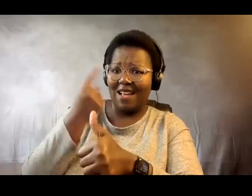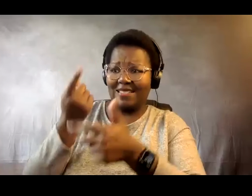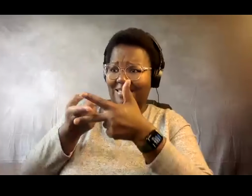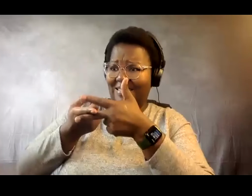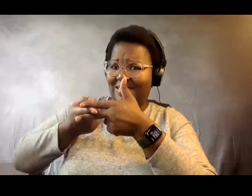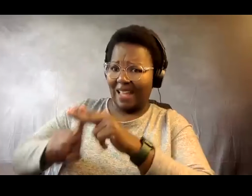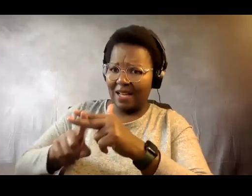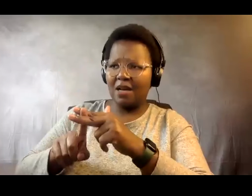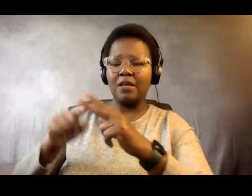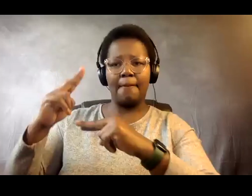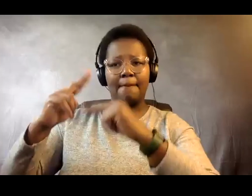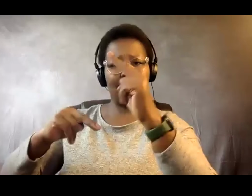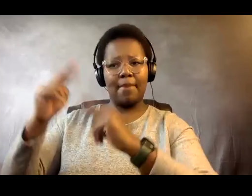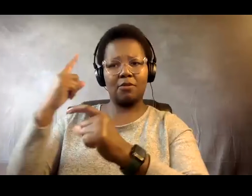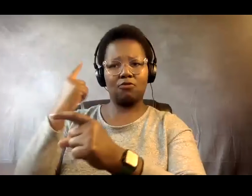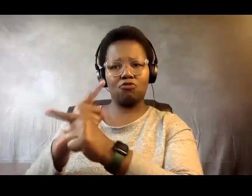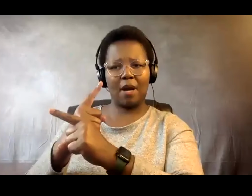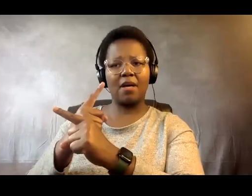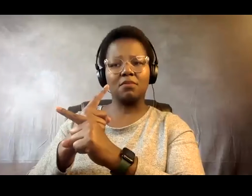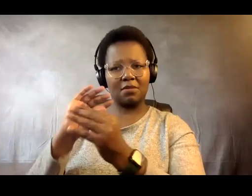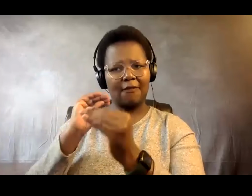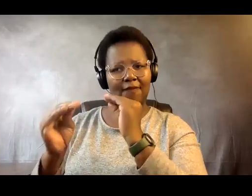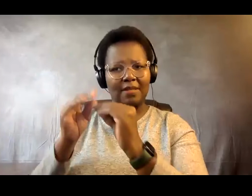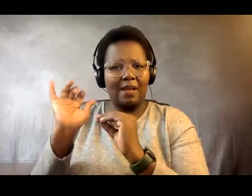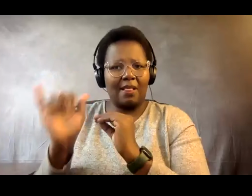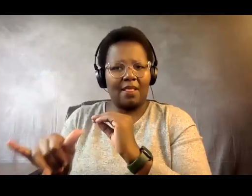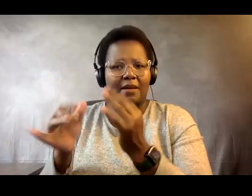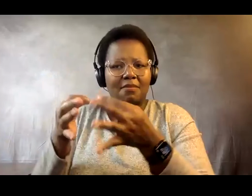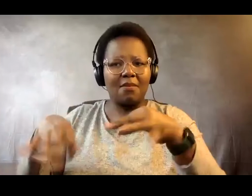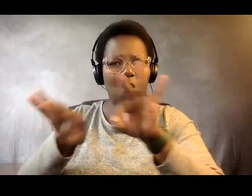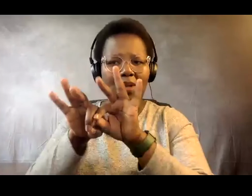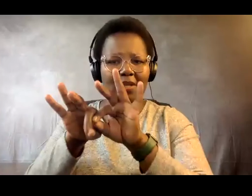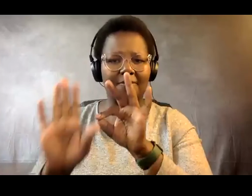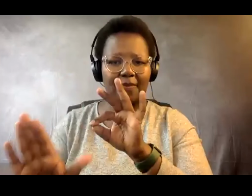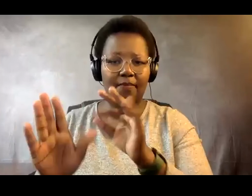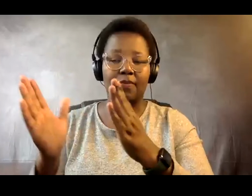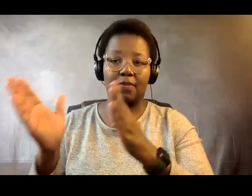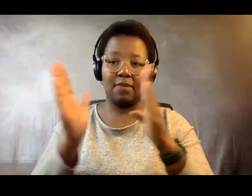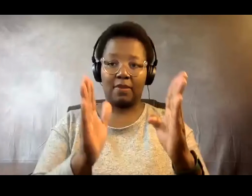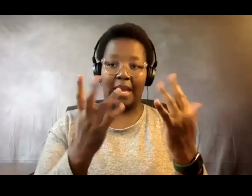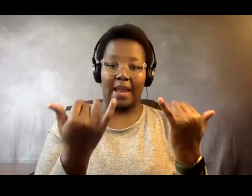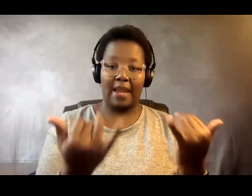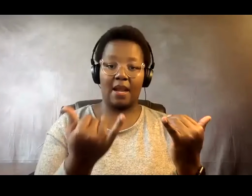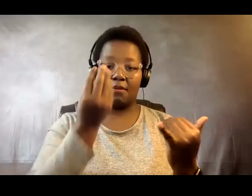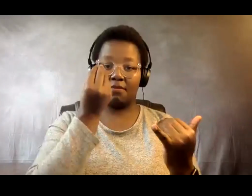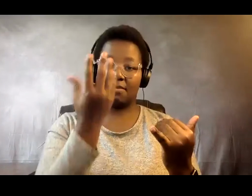This is why we need to bring accessibility awareness earlier in the project. When everyone